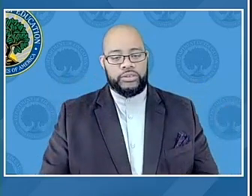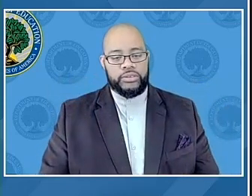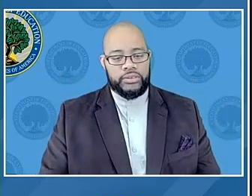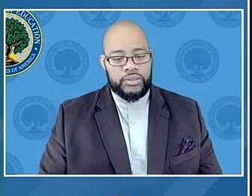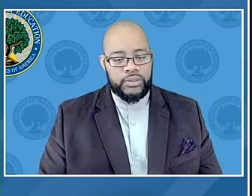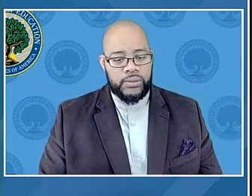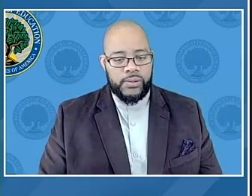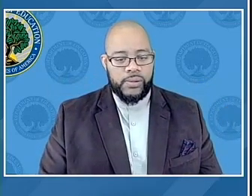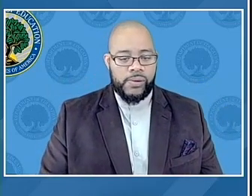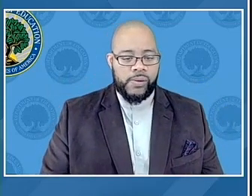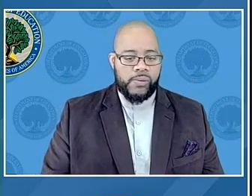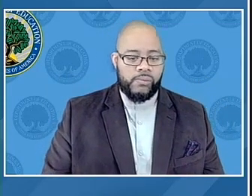Chris, can you hear us?